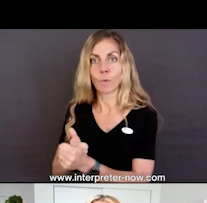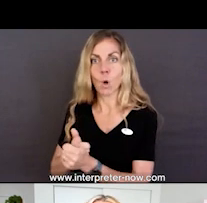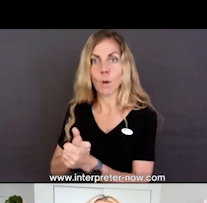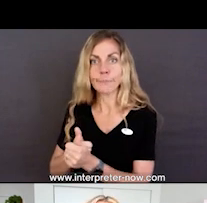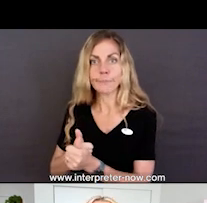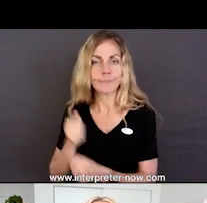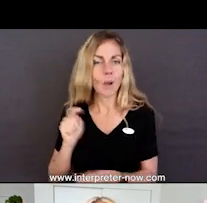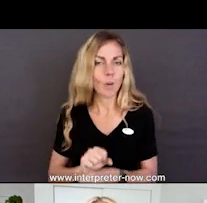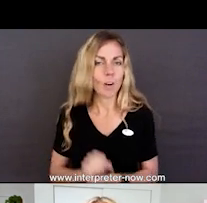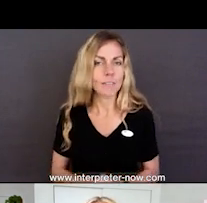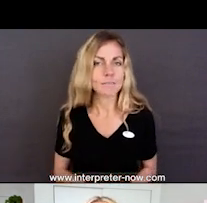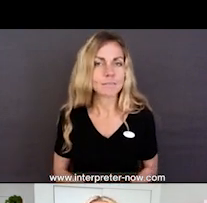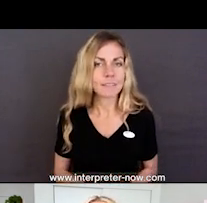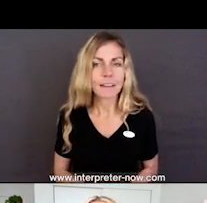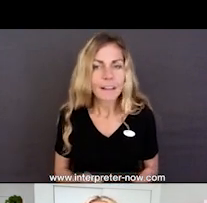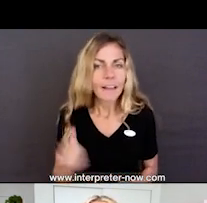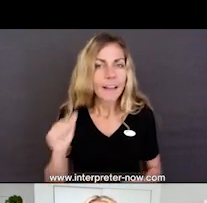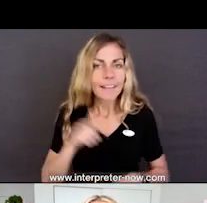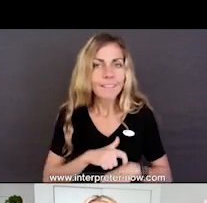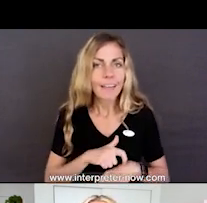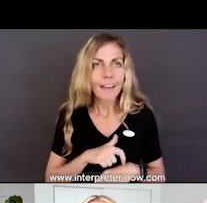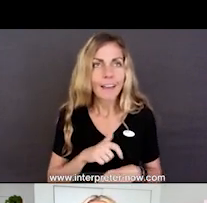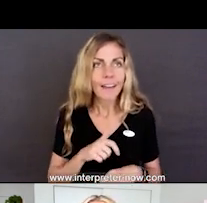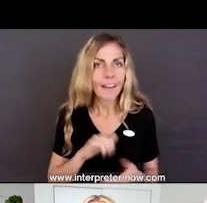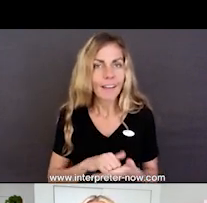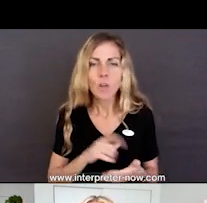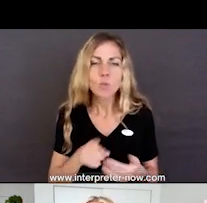the office and then switch to conform at work.